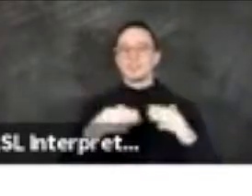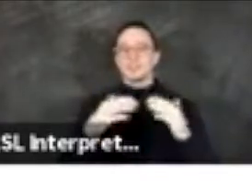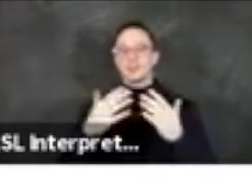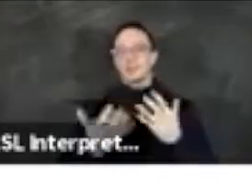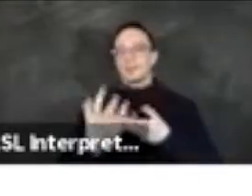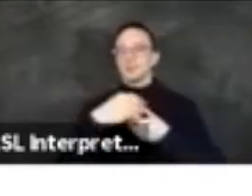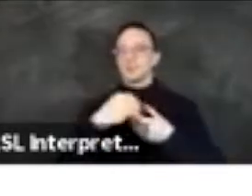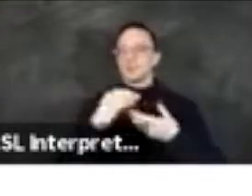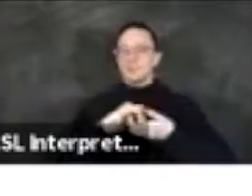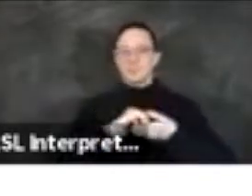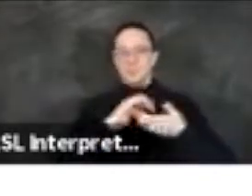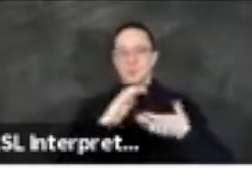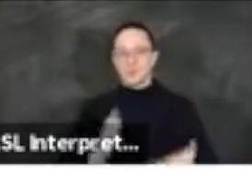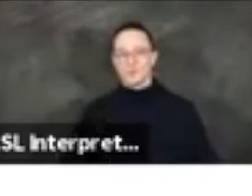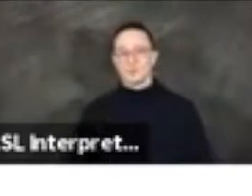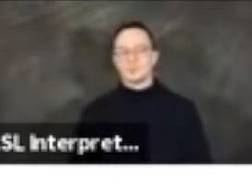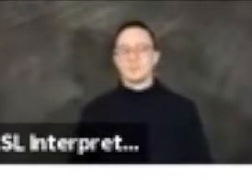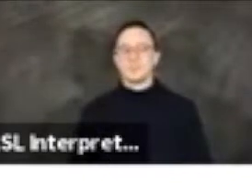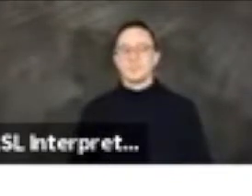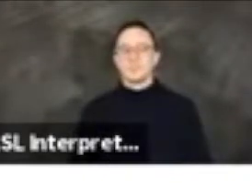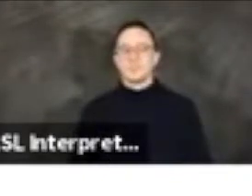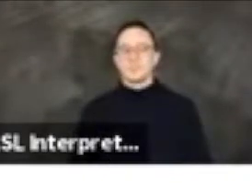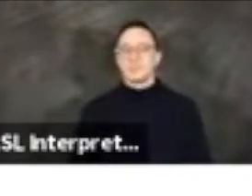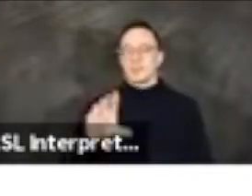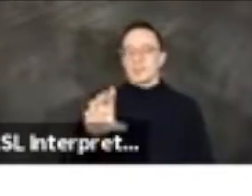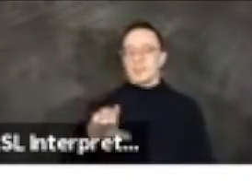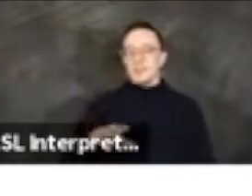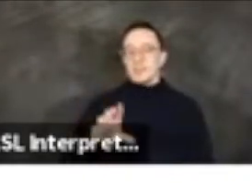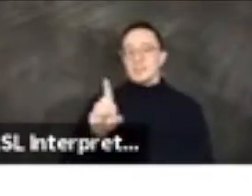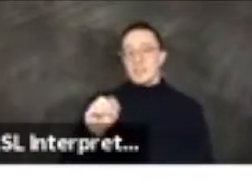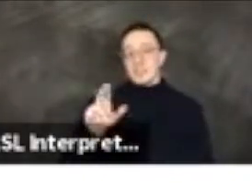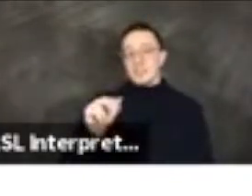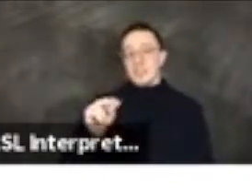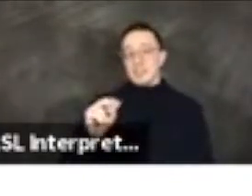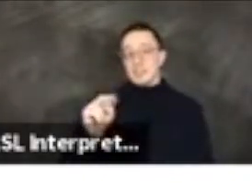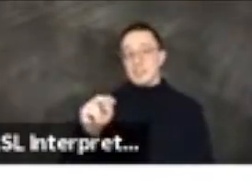DANCE/NYC'S APPROACH TO INCREASING JUSTICE, EQUITY, AND INCLUSION, IN DANCE,